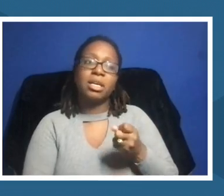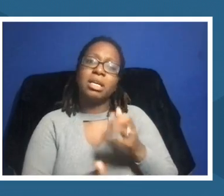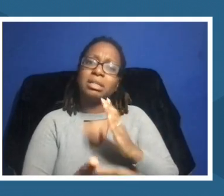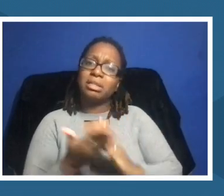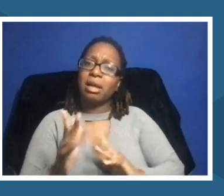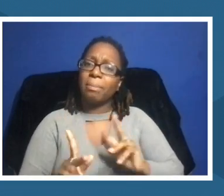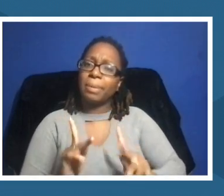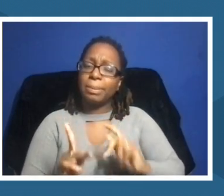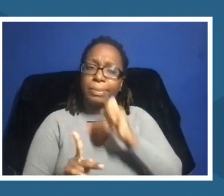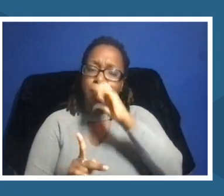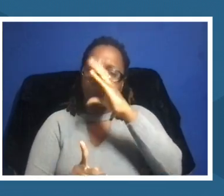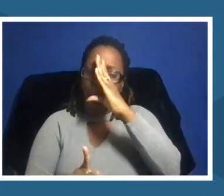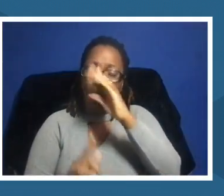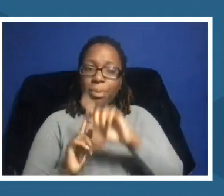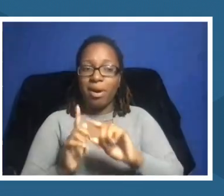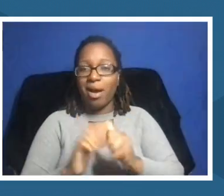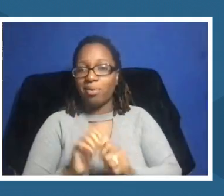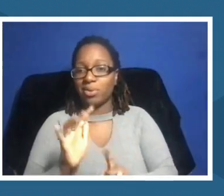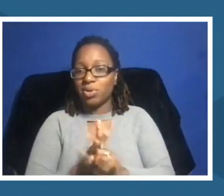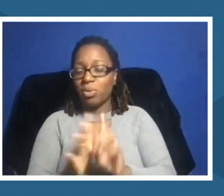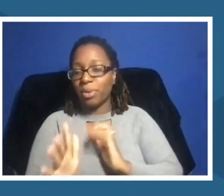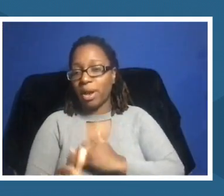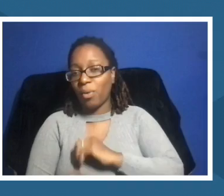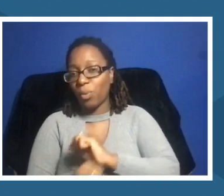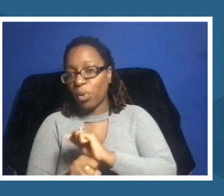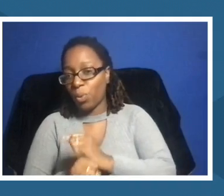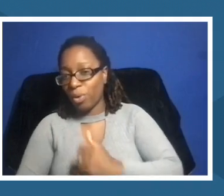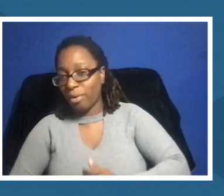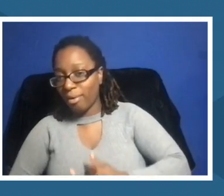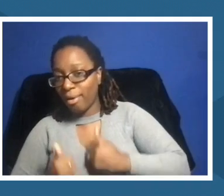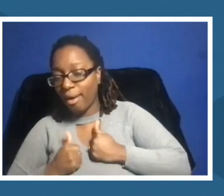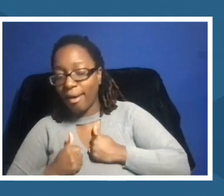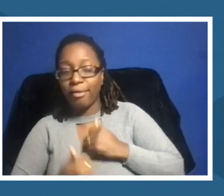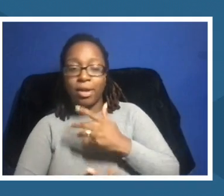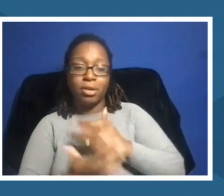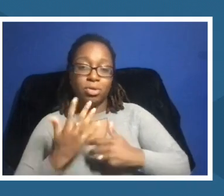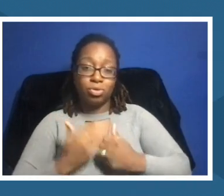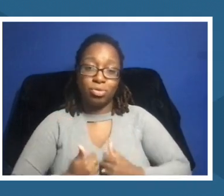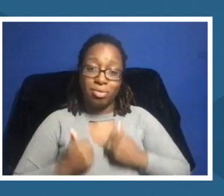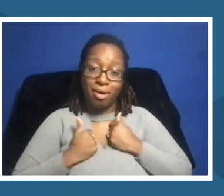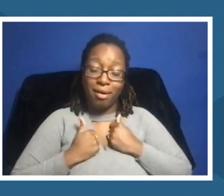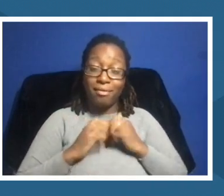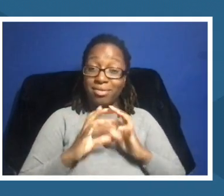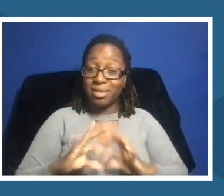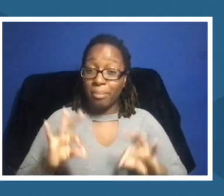even on our cultural lives is very important um and then engaging in